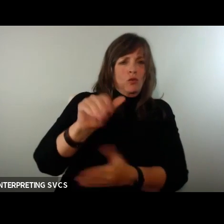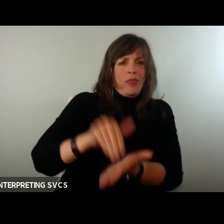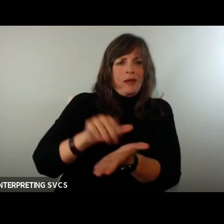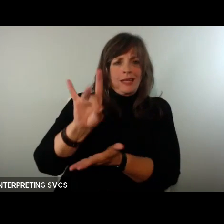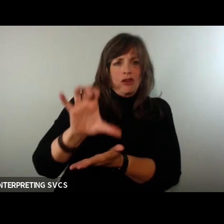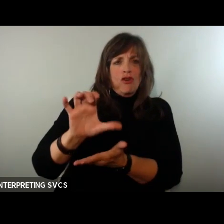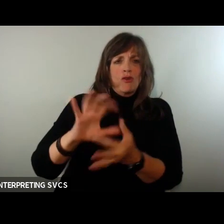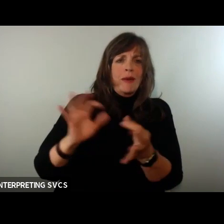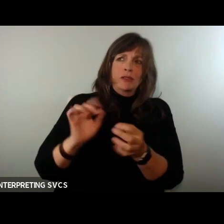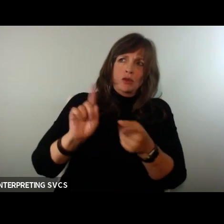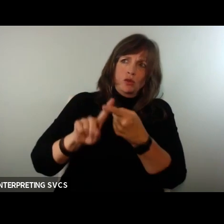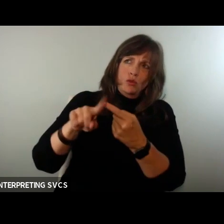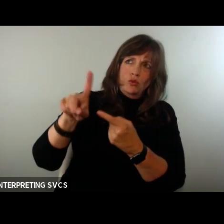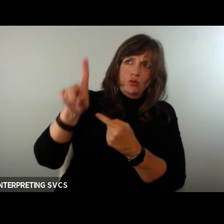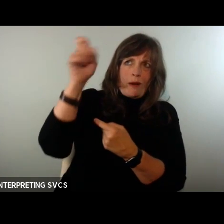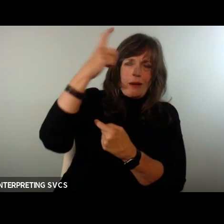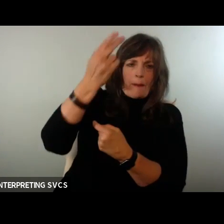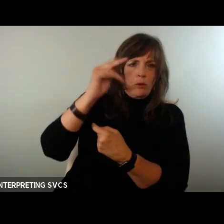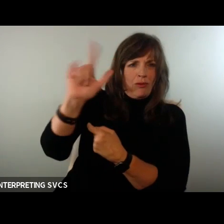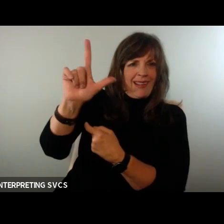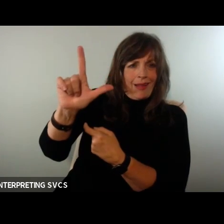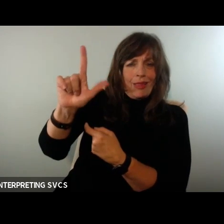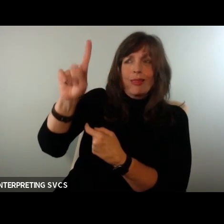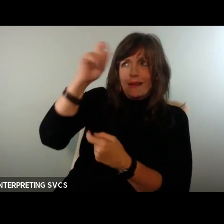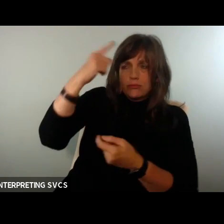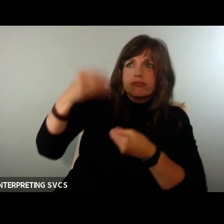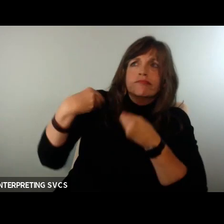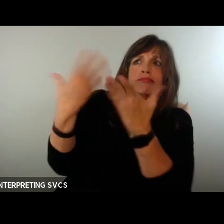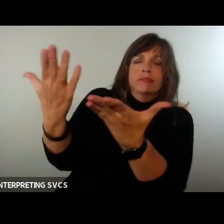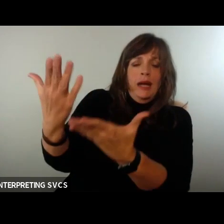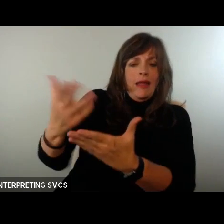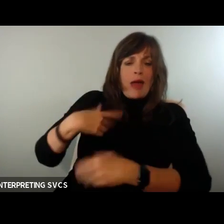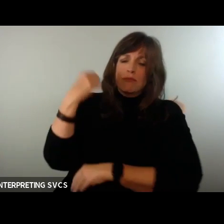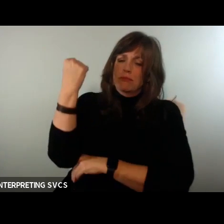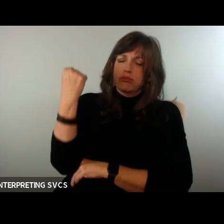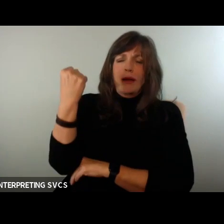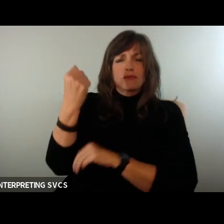That is quite powerful and it breaks all records. If you are interested in signing up